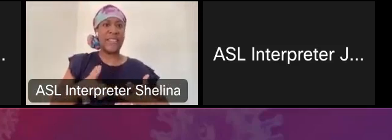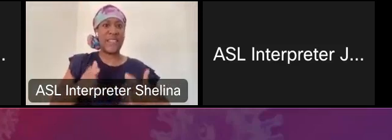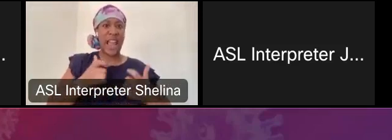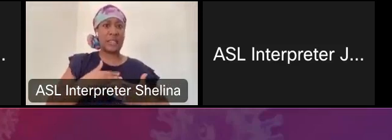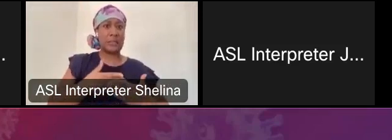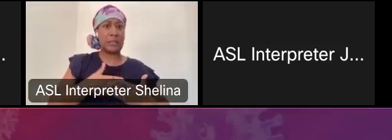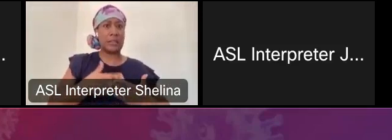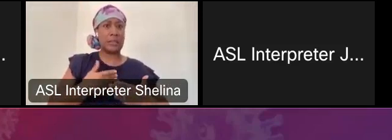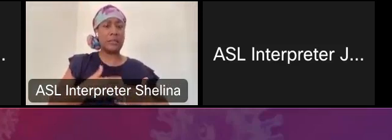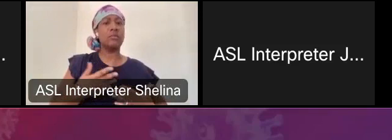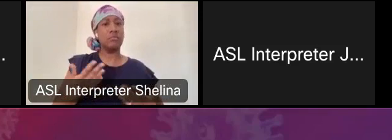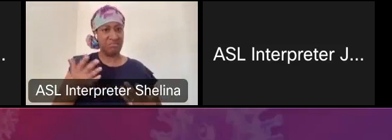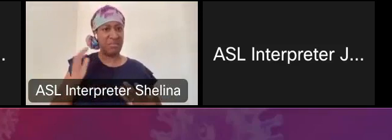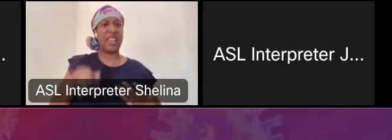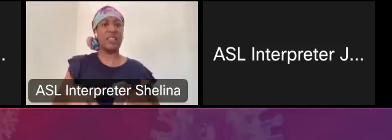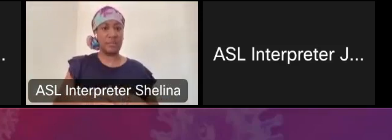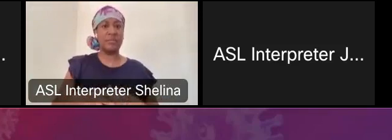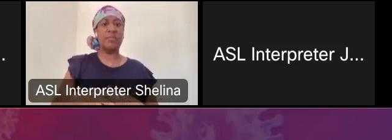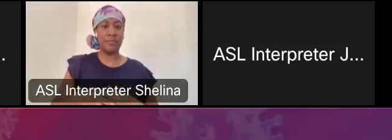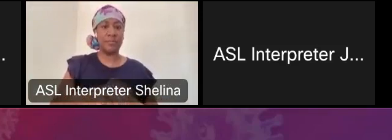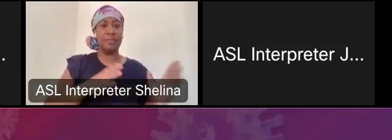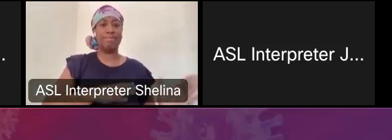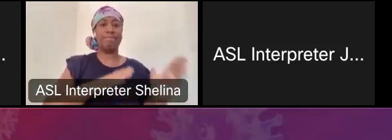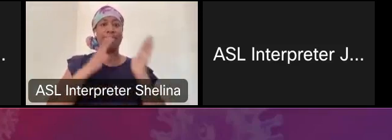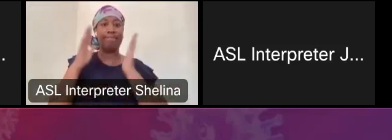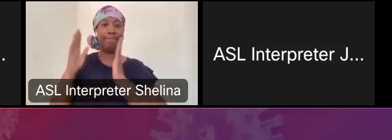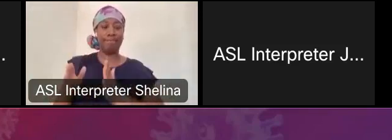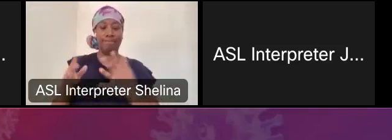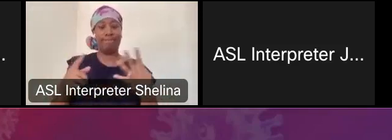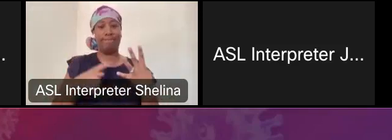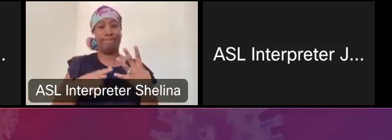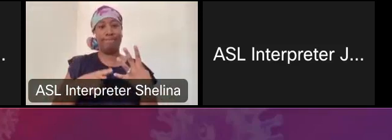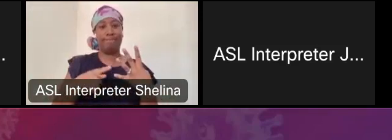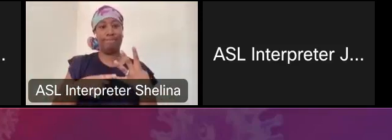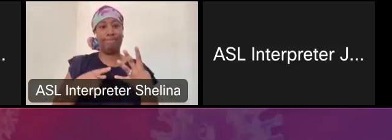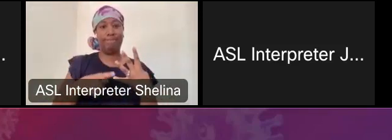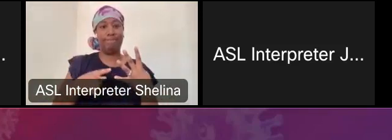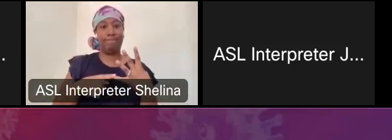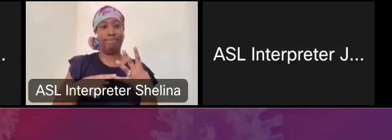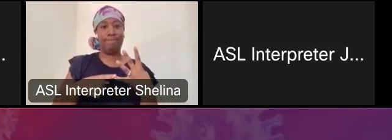Finally nervous system, weakness, bar syndrome.